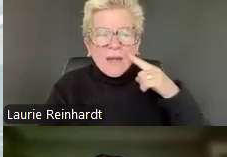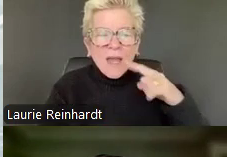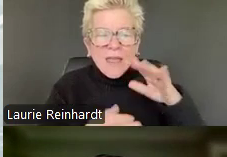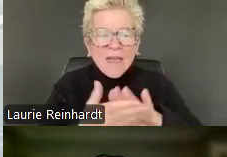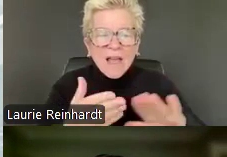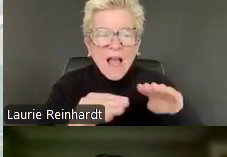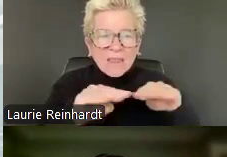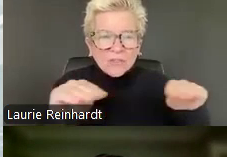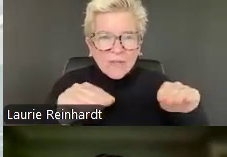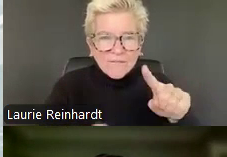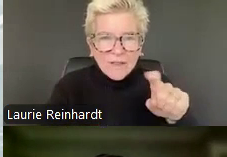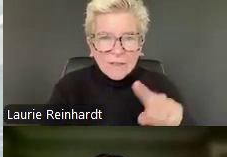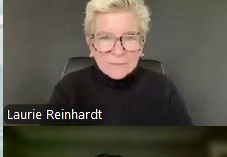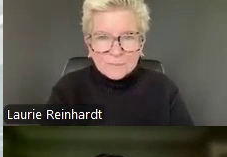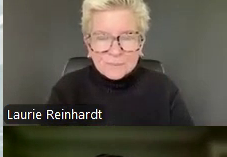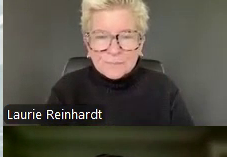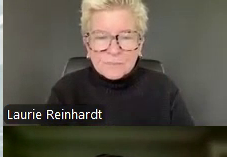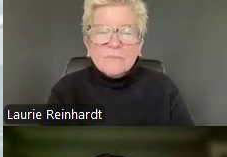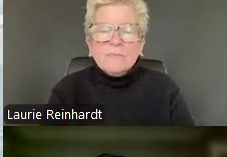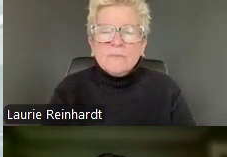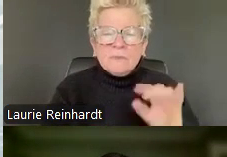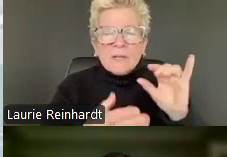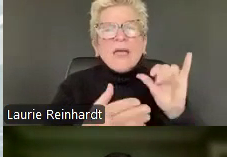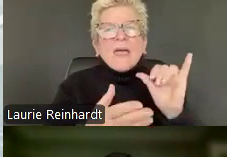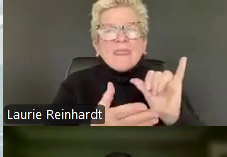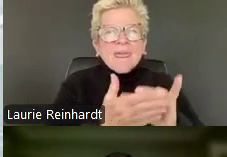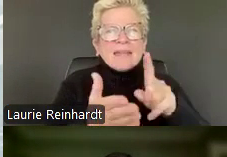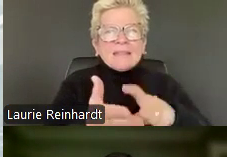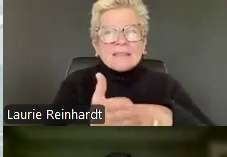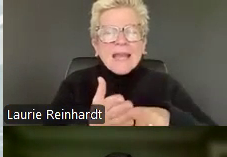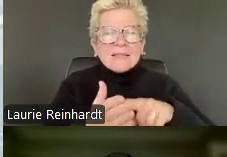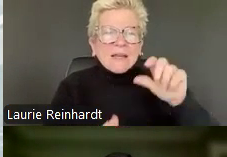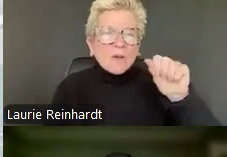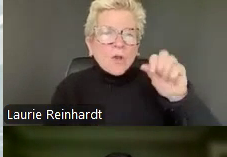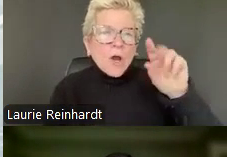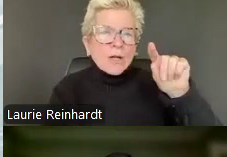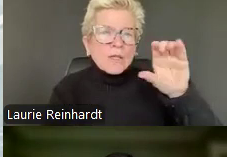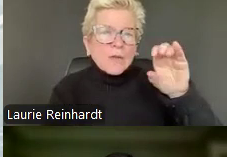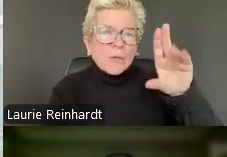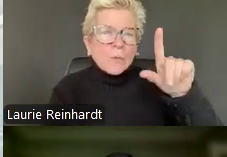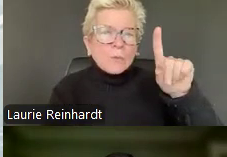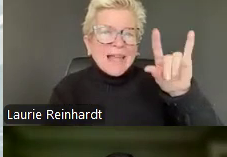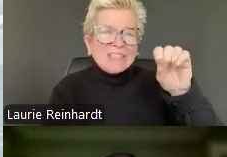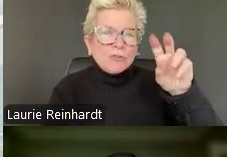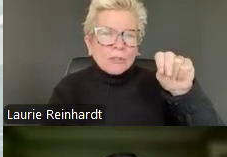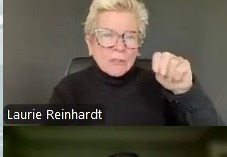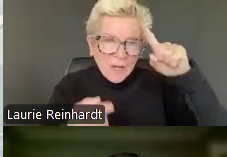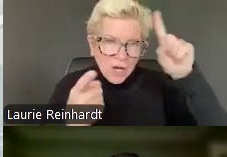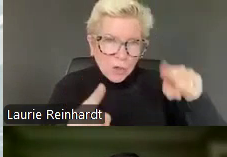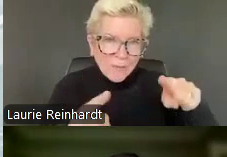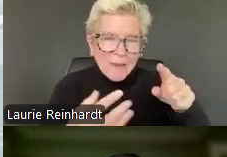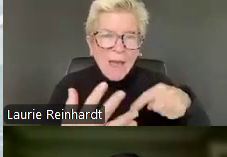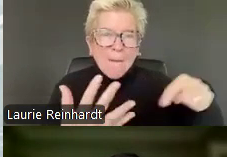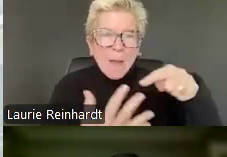So that would take an articulation agreement between the school and the College if you're